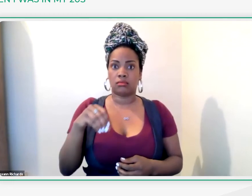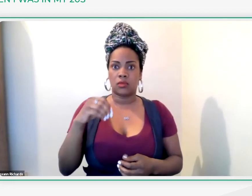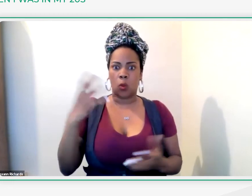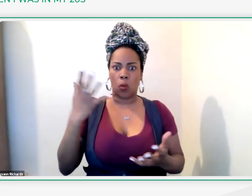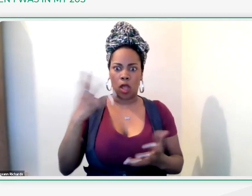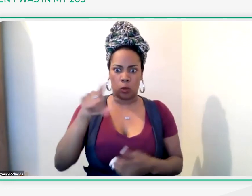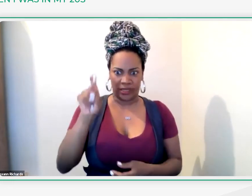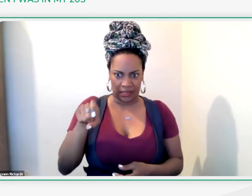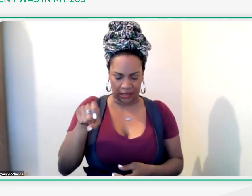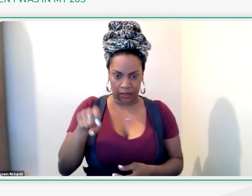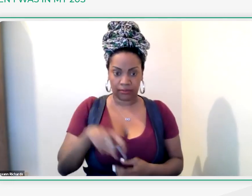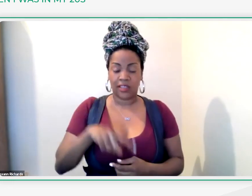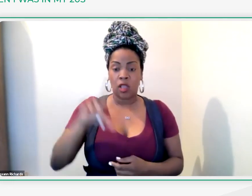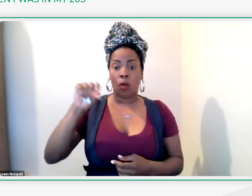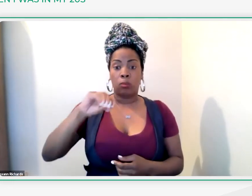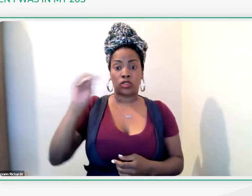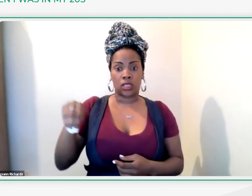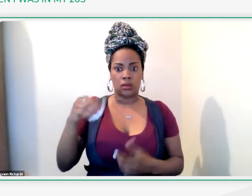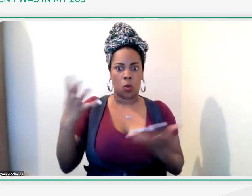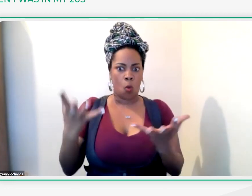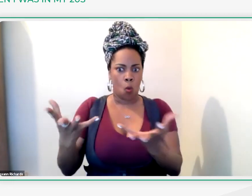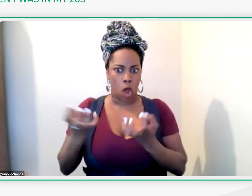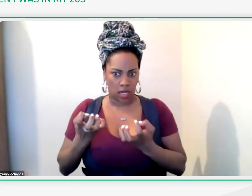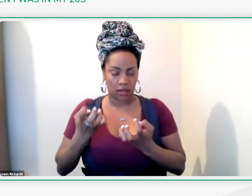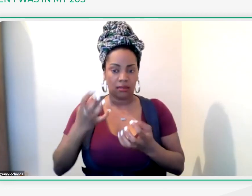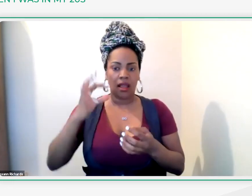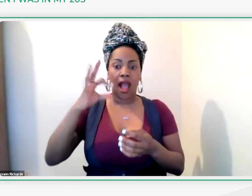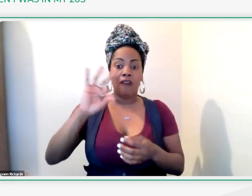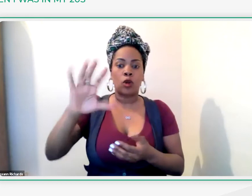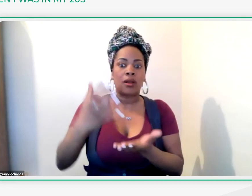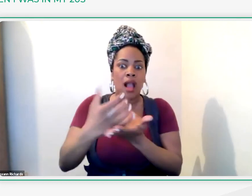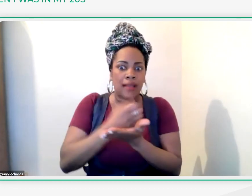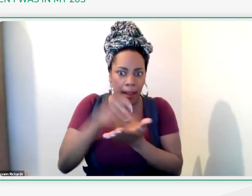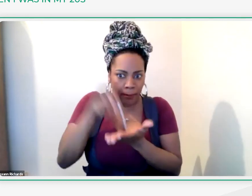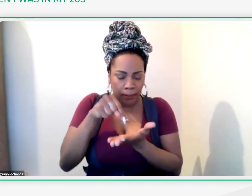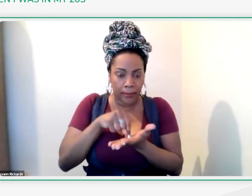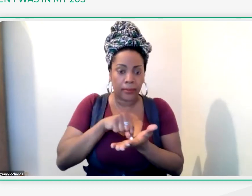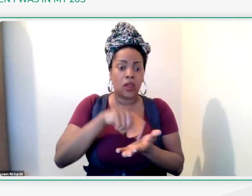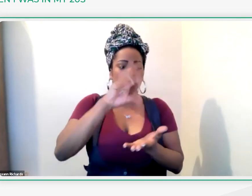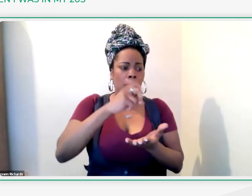50% should be bills, 30% of what you need, and 20% of what you want.